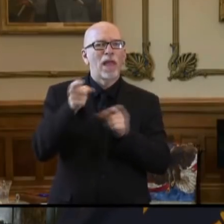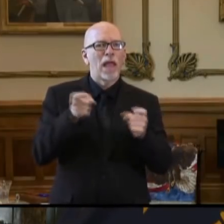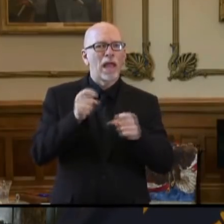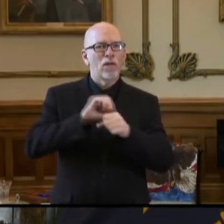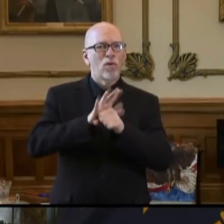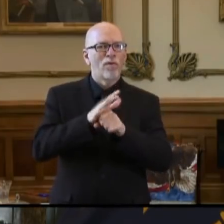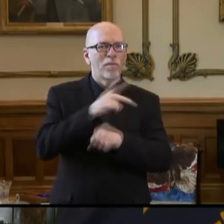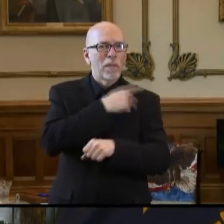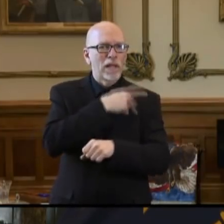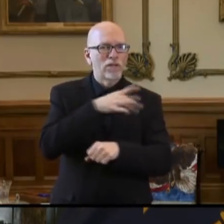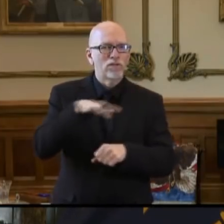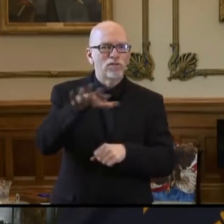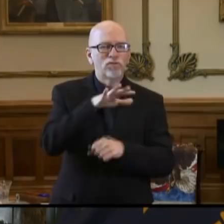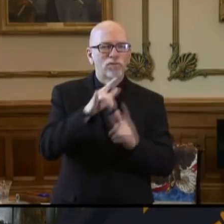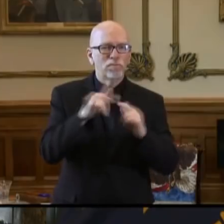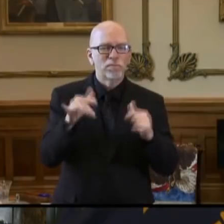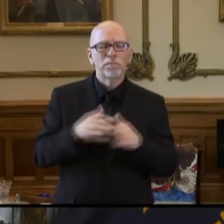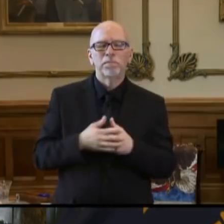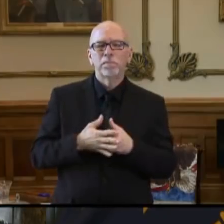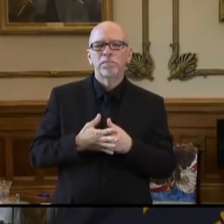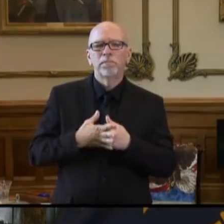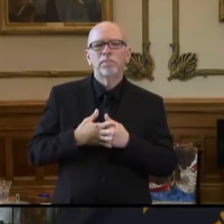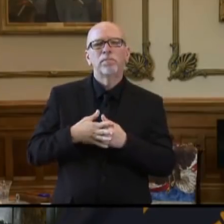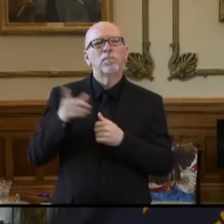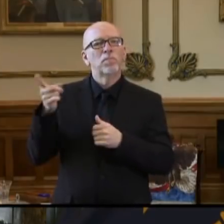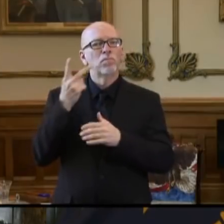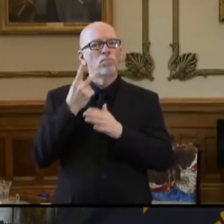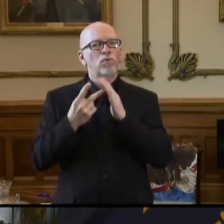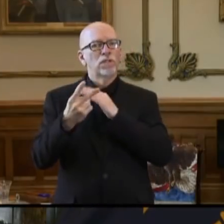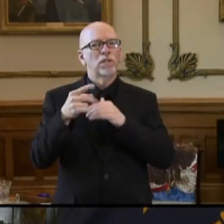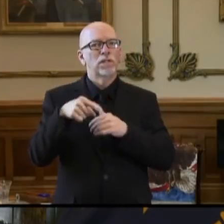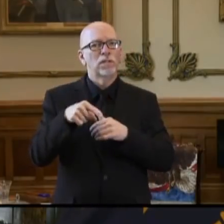BEEN LOOKING AT ALL 50 STATES HOW THEY'RE HANDLING. 19